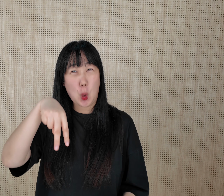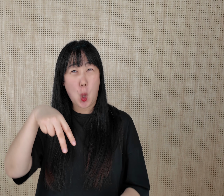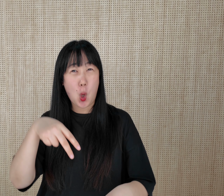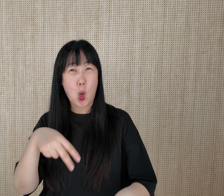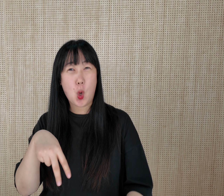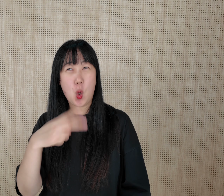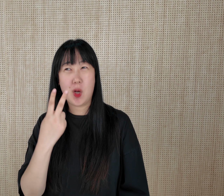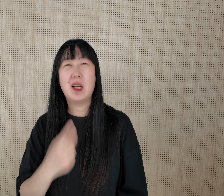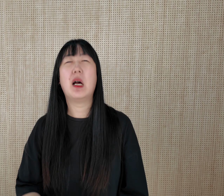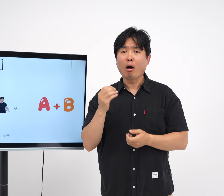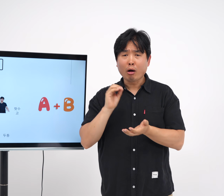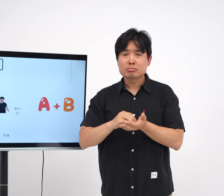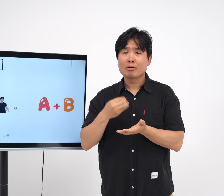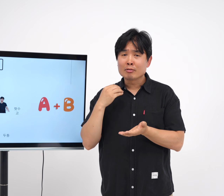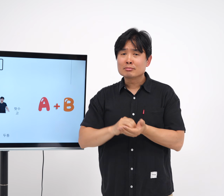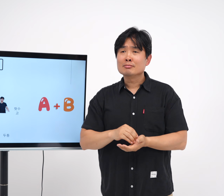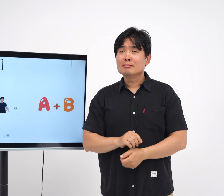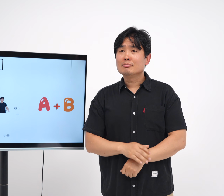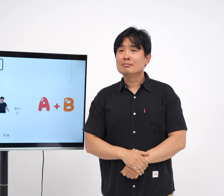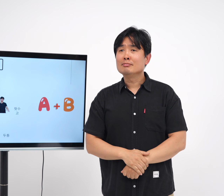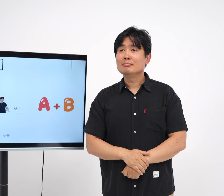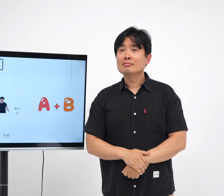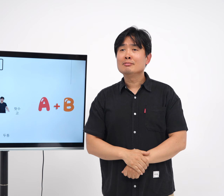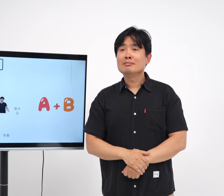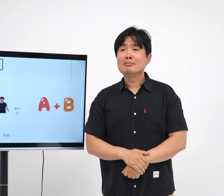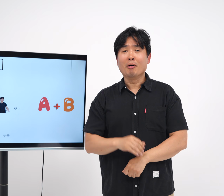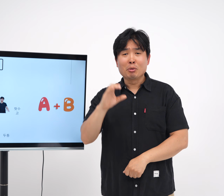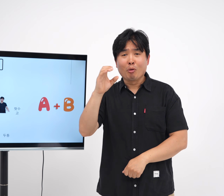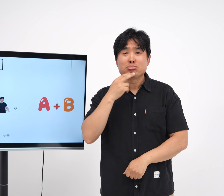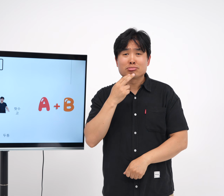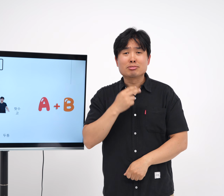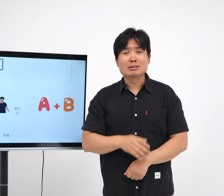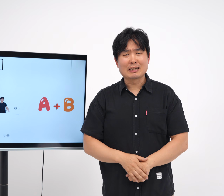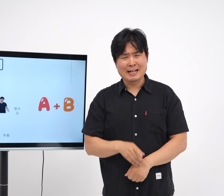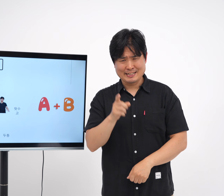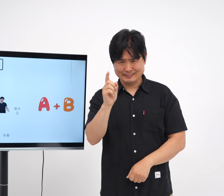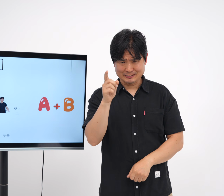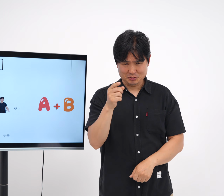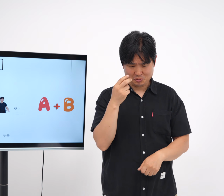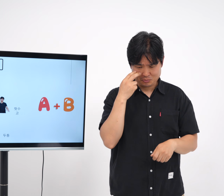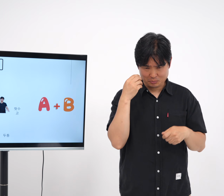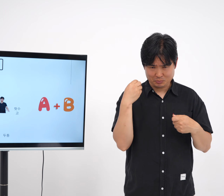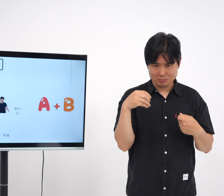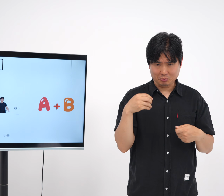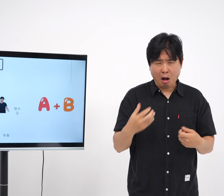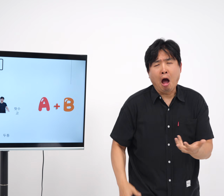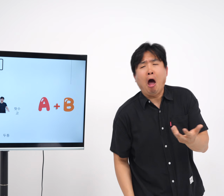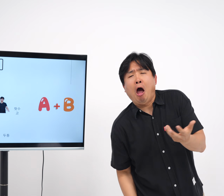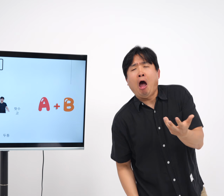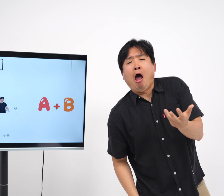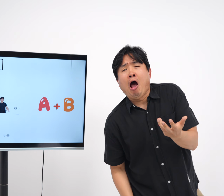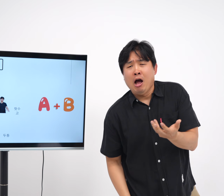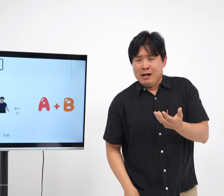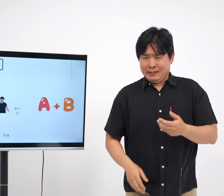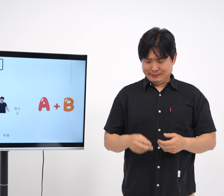show… do? AB stays the same and C doesn't exist. Oh my, you're putting on a show. It really hurts me!!